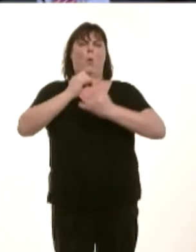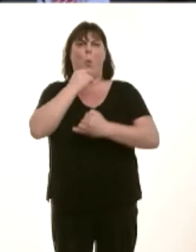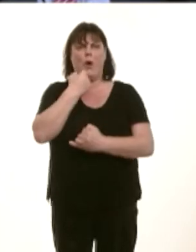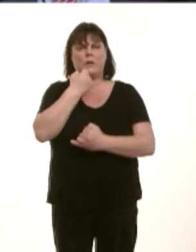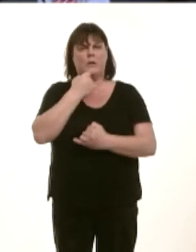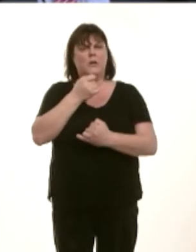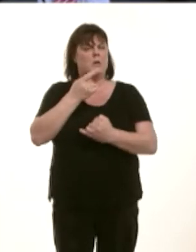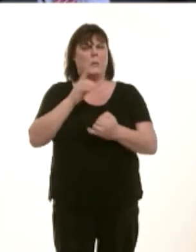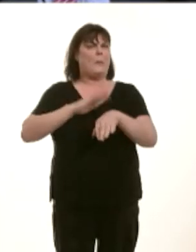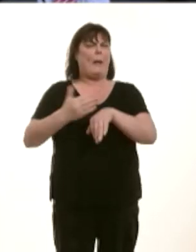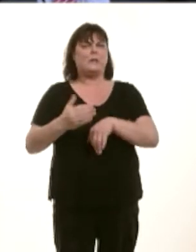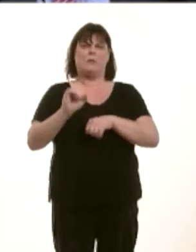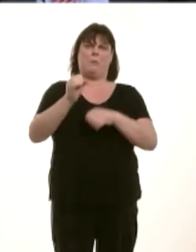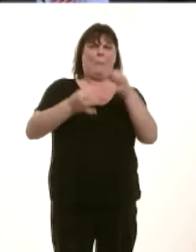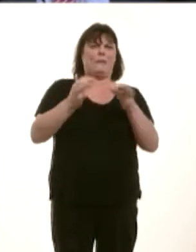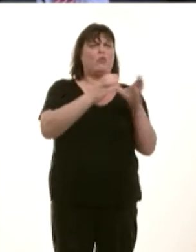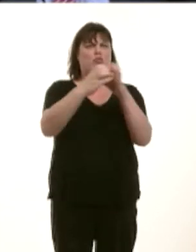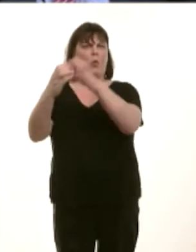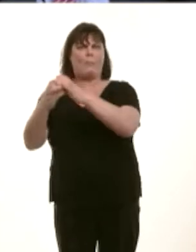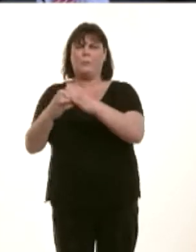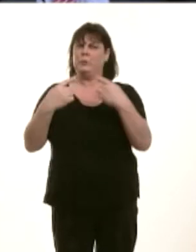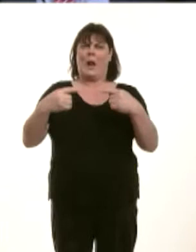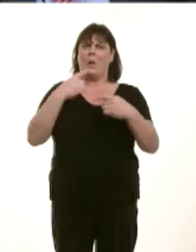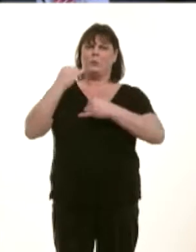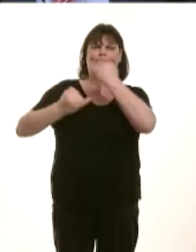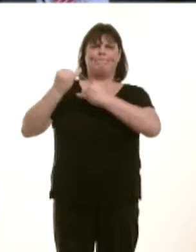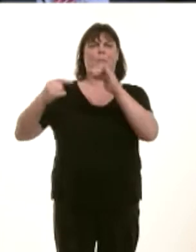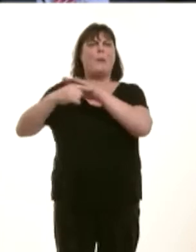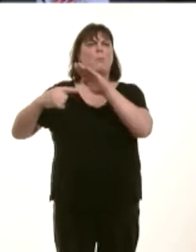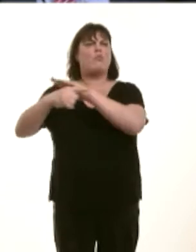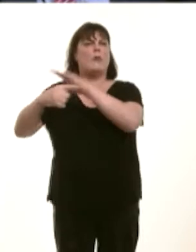those in other parties, and I hope that Plaid Cymru, whose councillor, of course, uttered